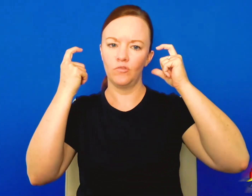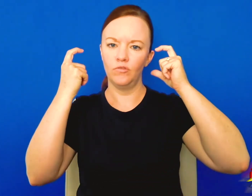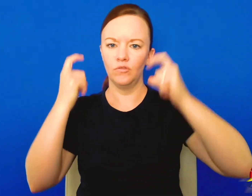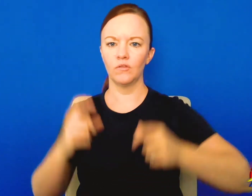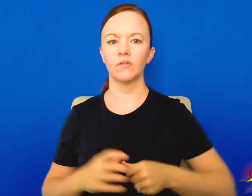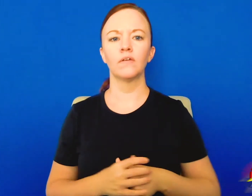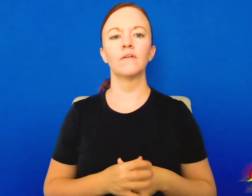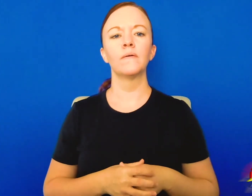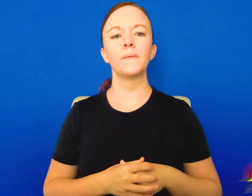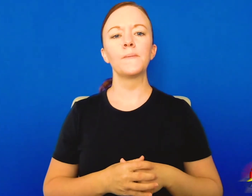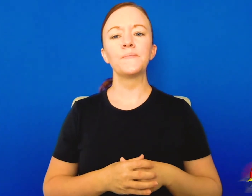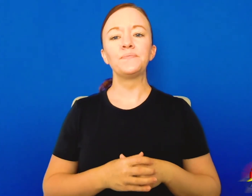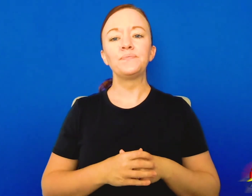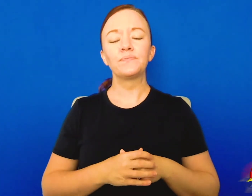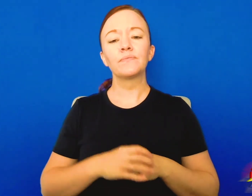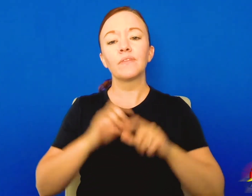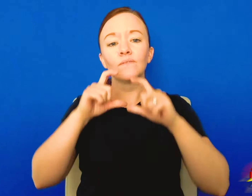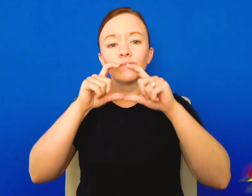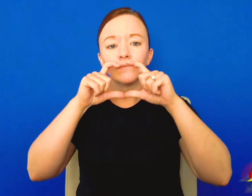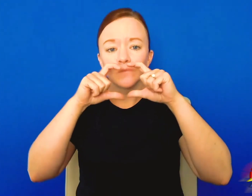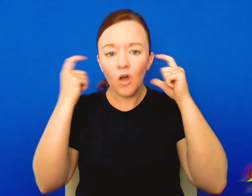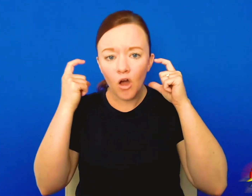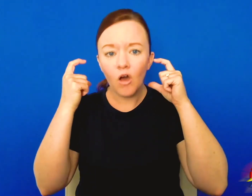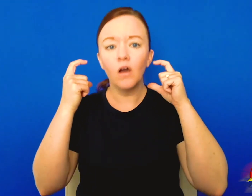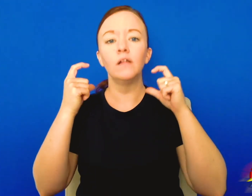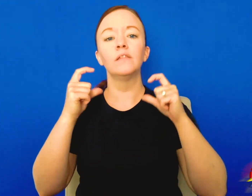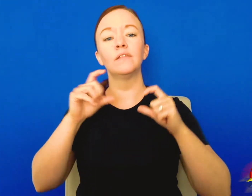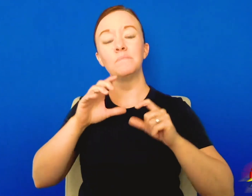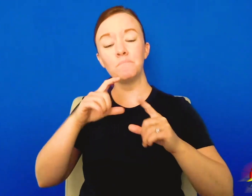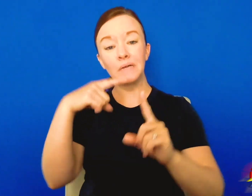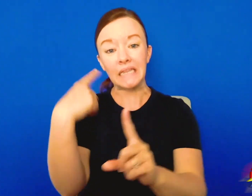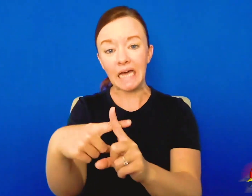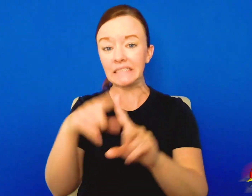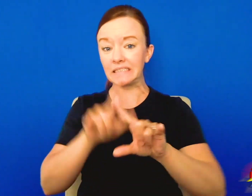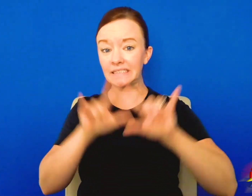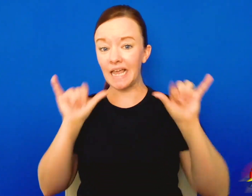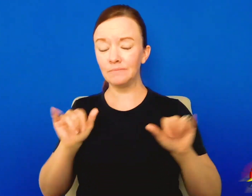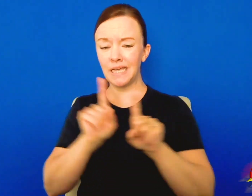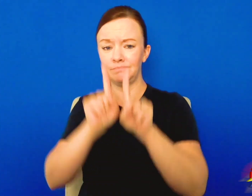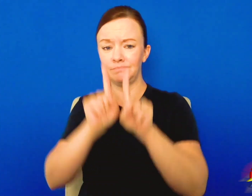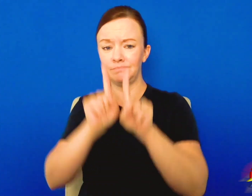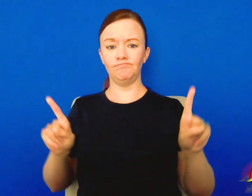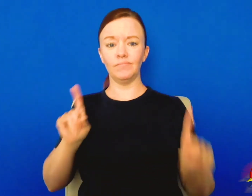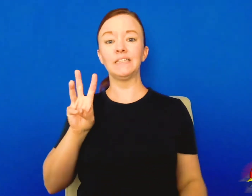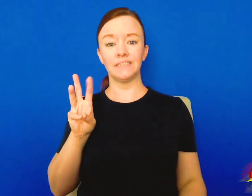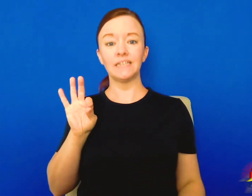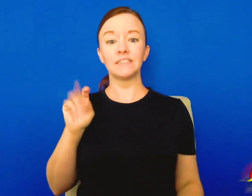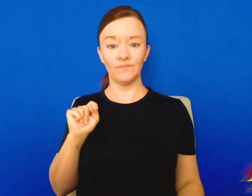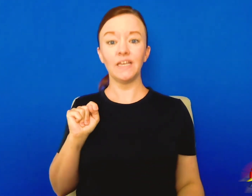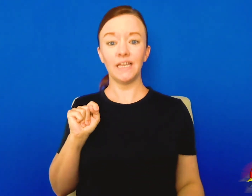FACE COVERINGS AND PRACTICING SOCIAL DISTANCING WILL BE REQUIRED UNTIL THE DEPARTMENT OF HEALTH SERVICES